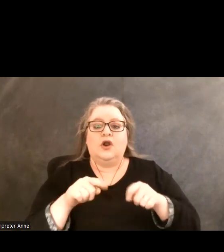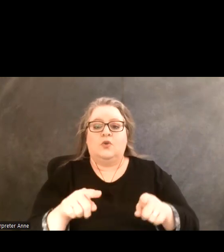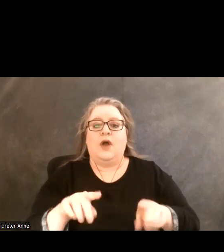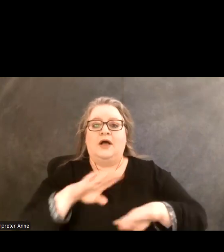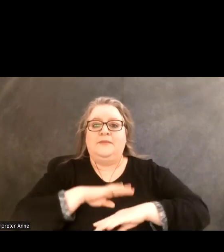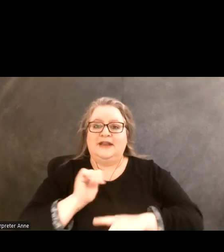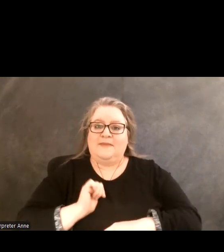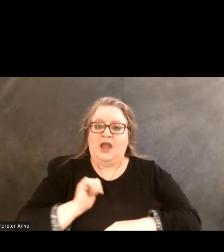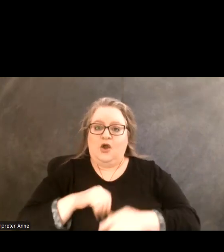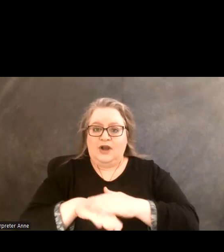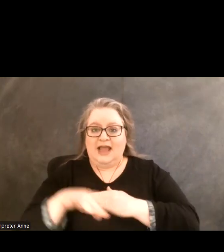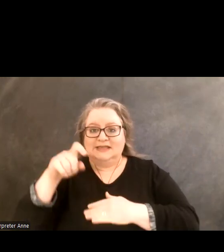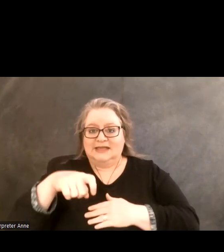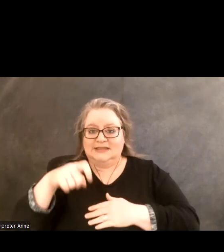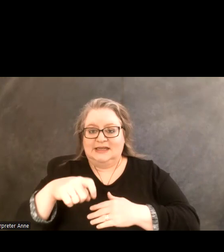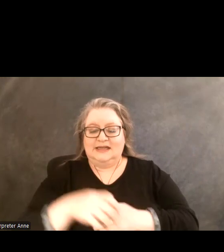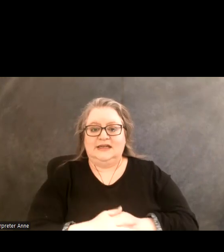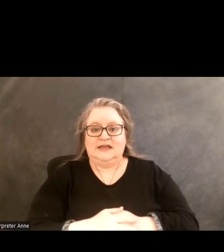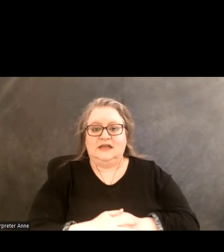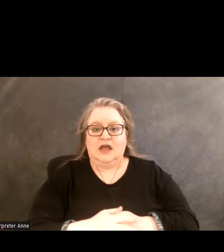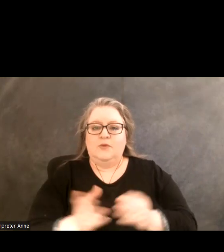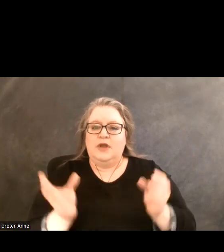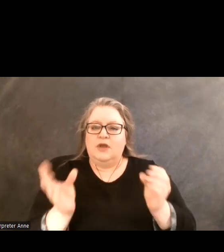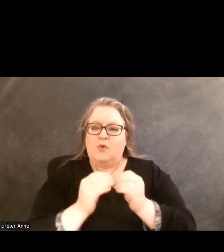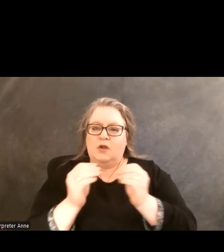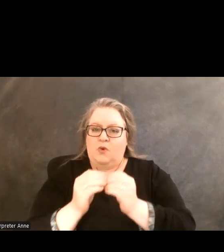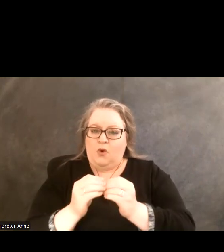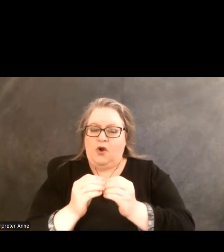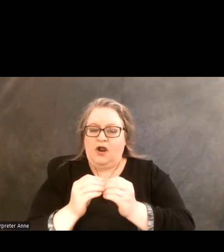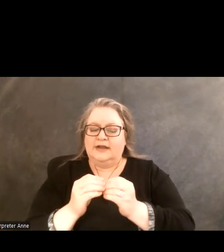need, which has been more and more difficult for me to find